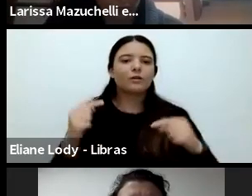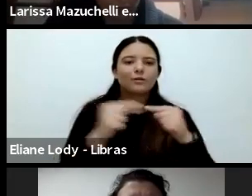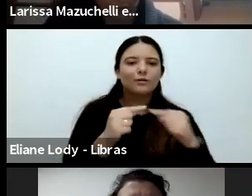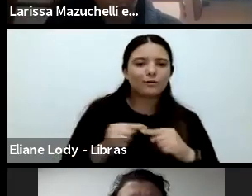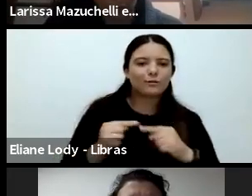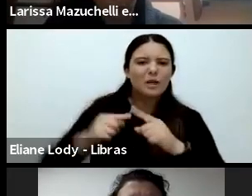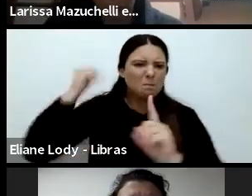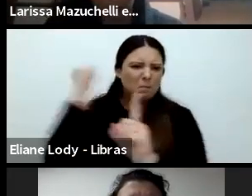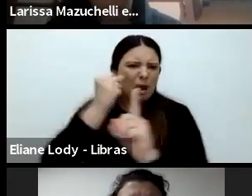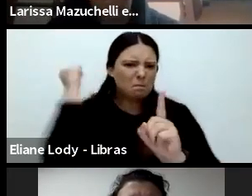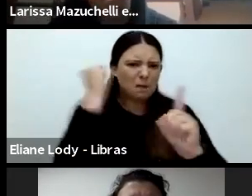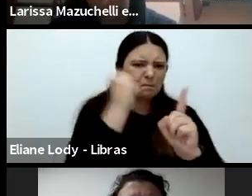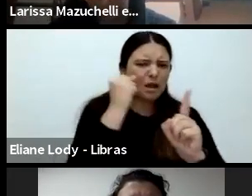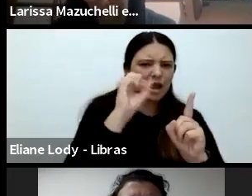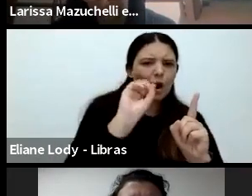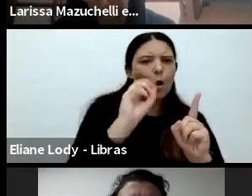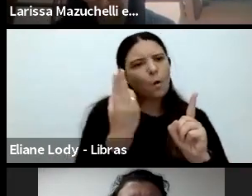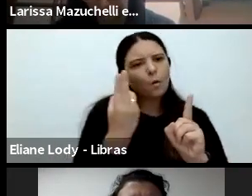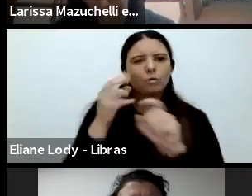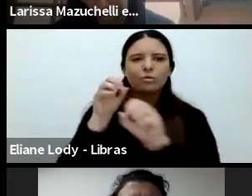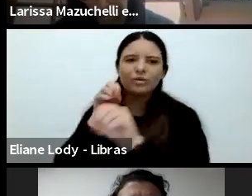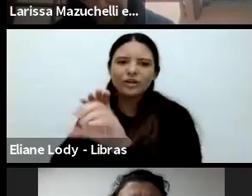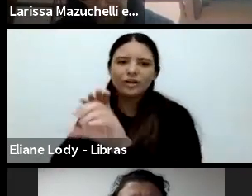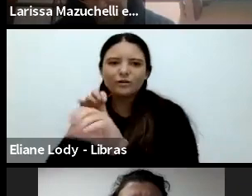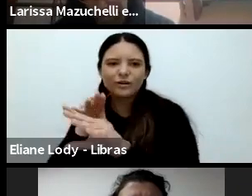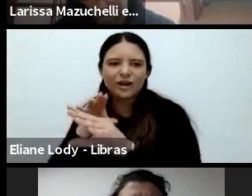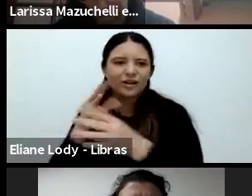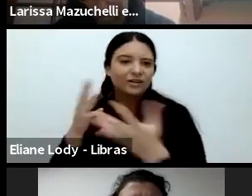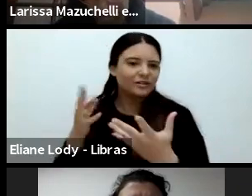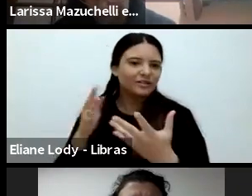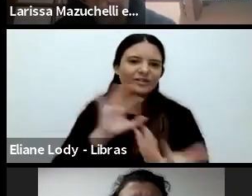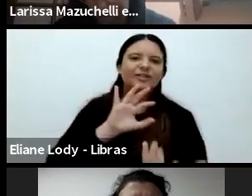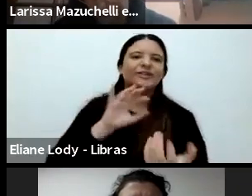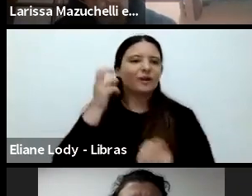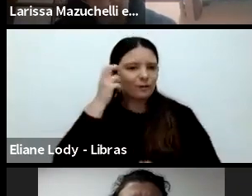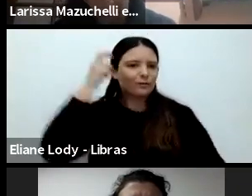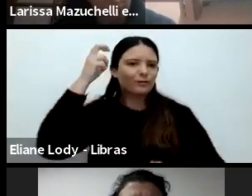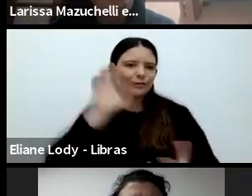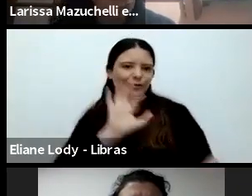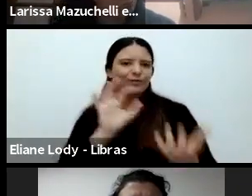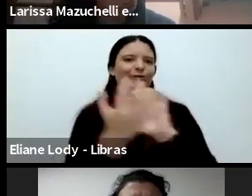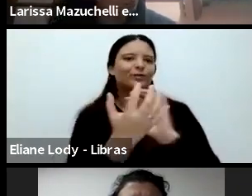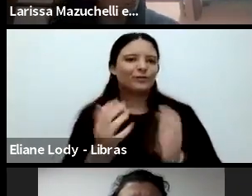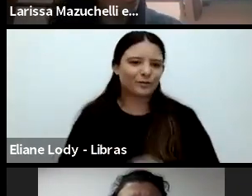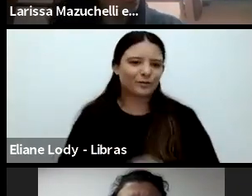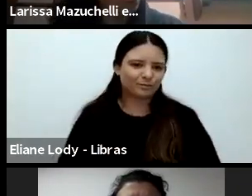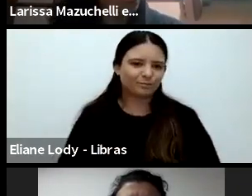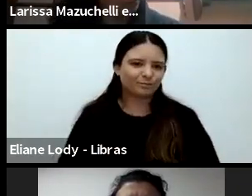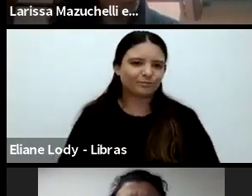killing people and educating people was going to produce this whole new.